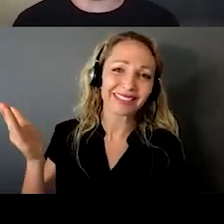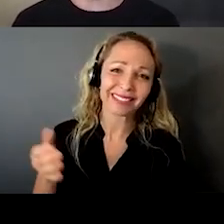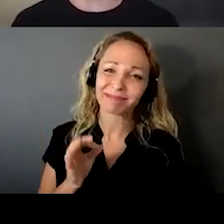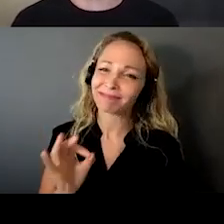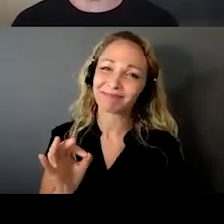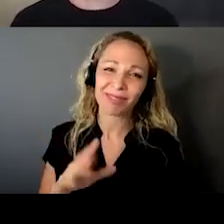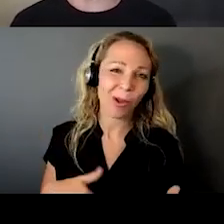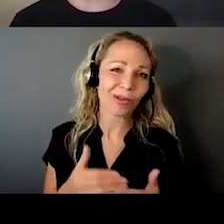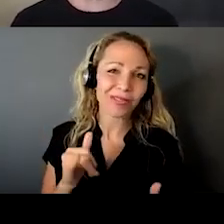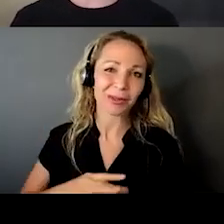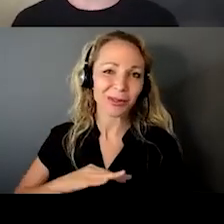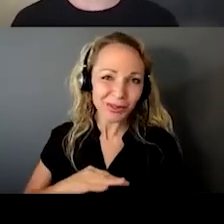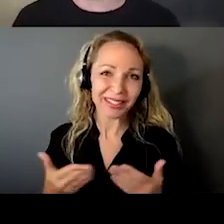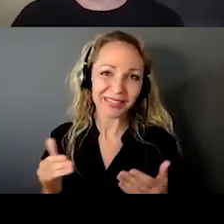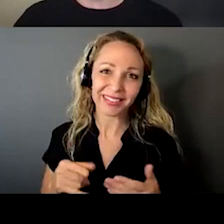YEAH. TOTALLY AGREE.